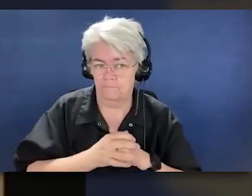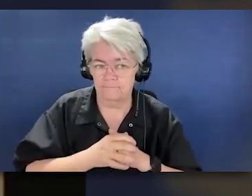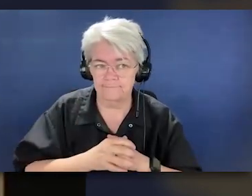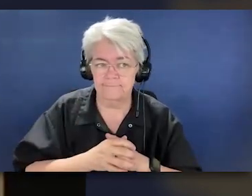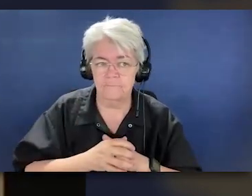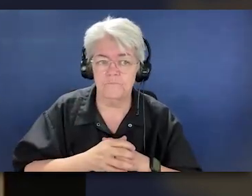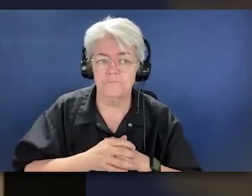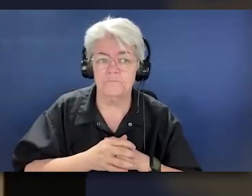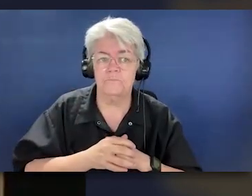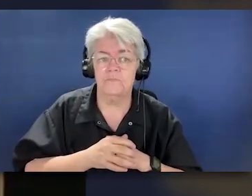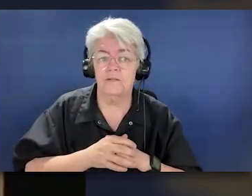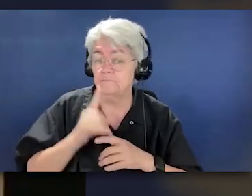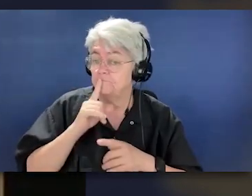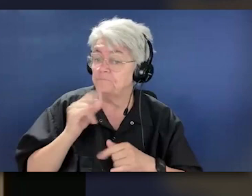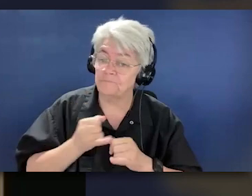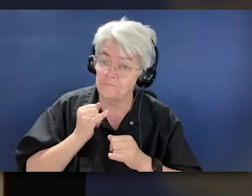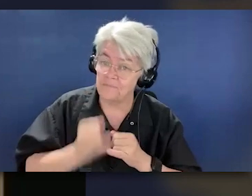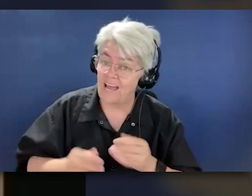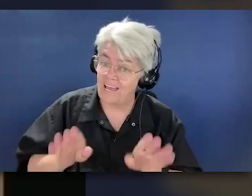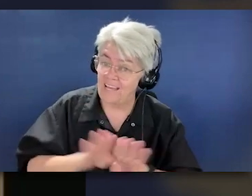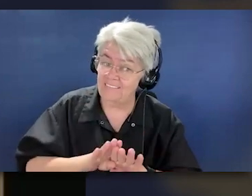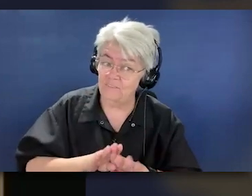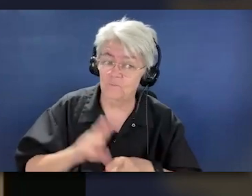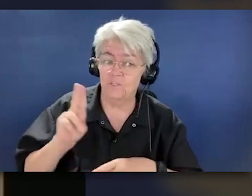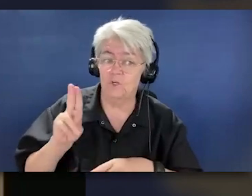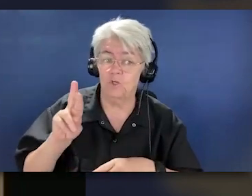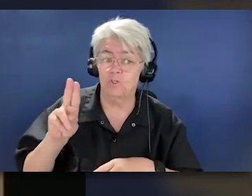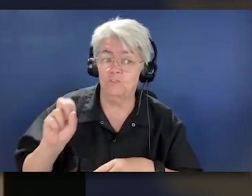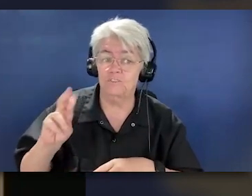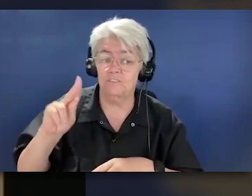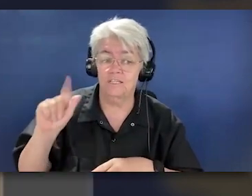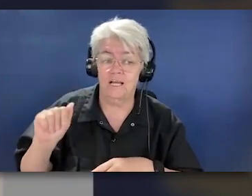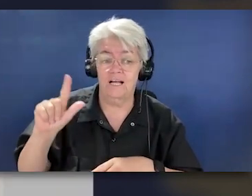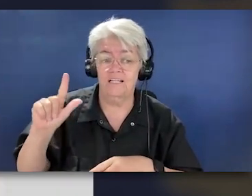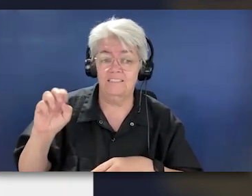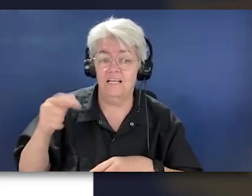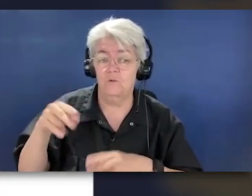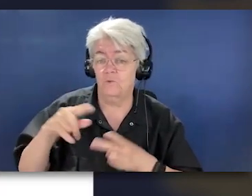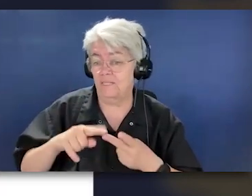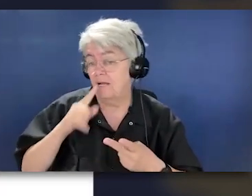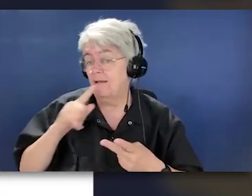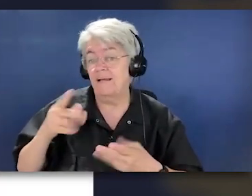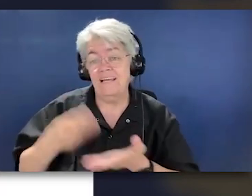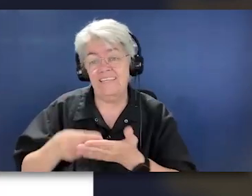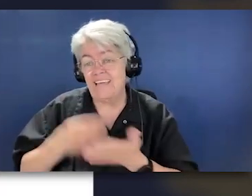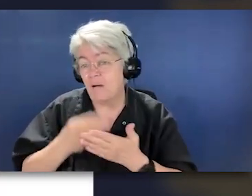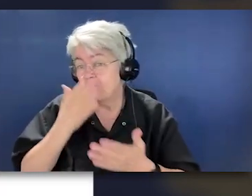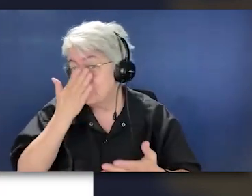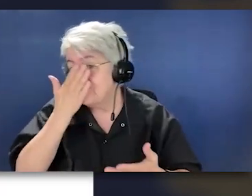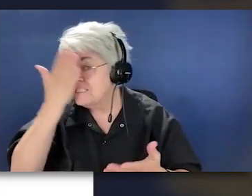I end with my favorite, Ursula K. Le Guin: "We live in capitalism. Its power seems inescapable.